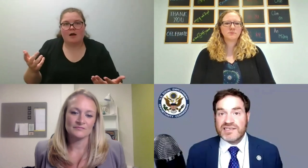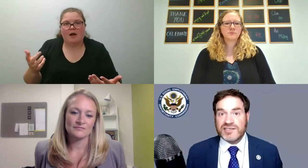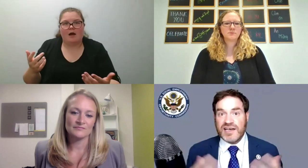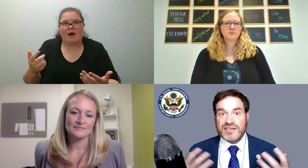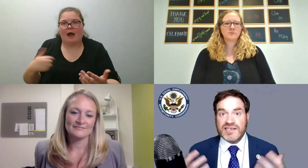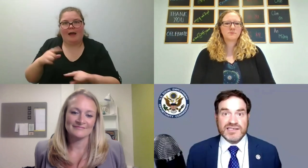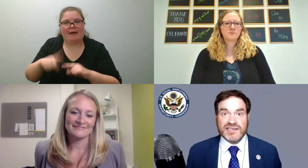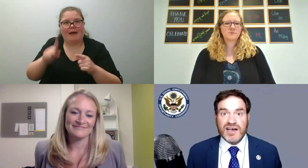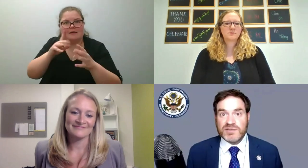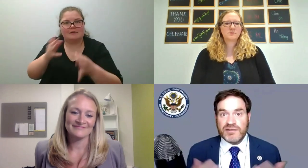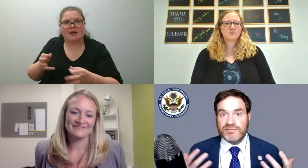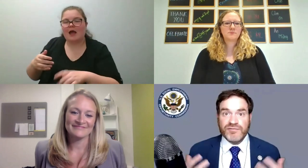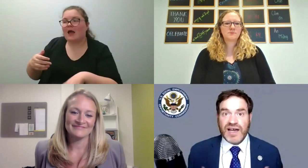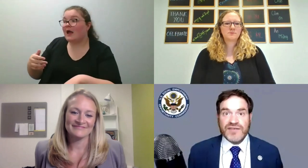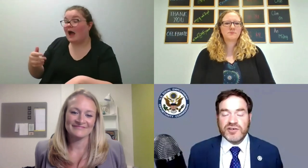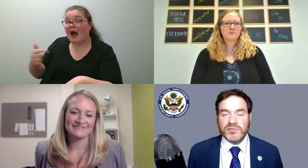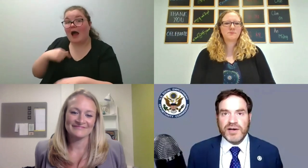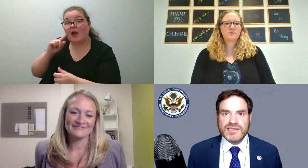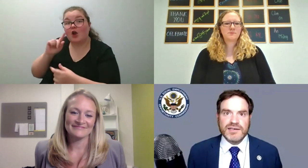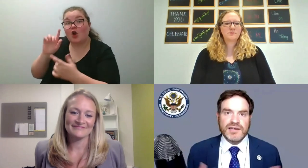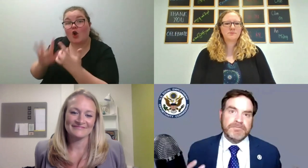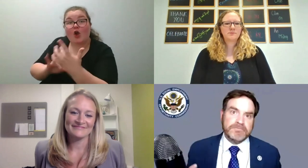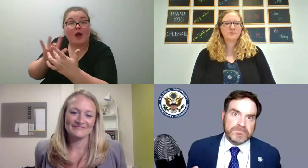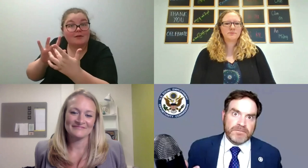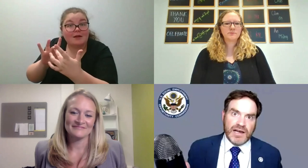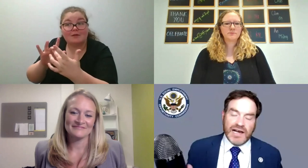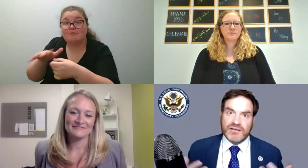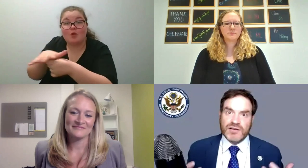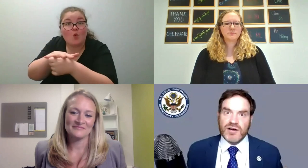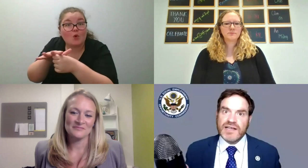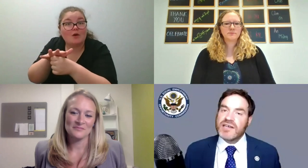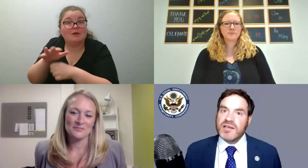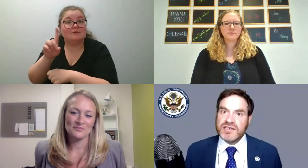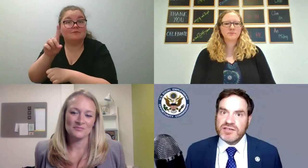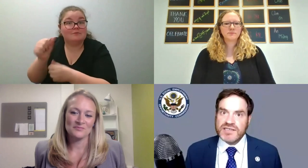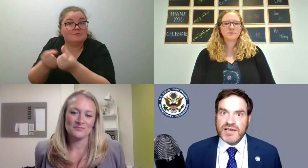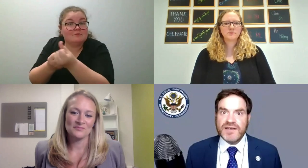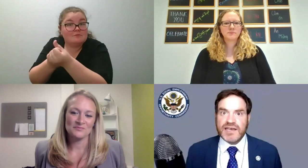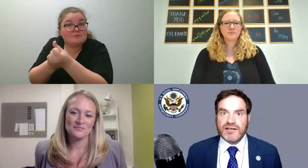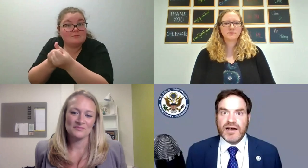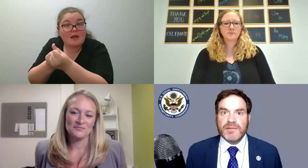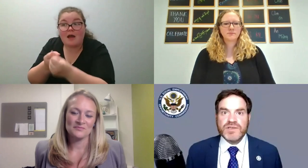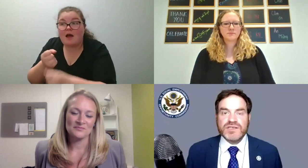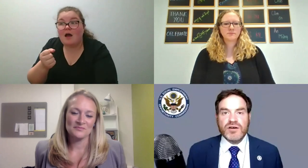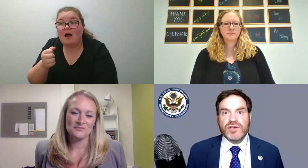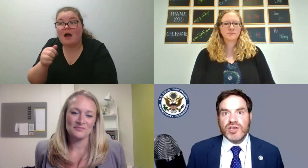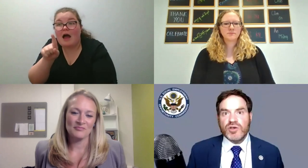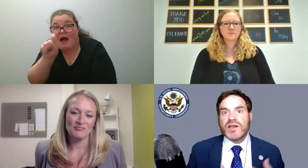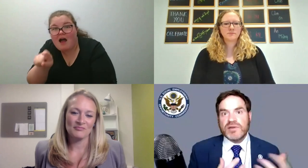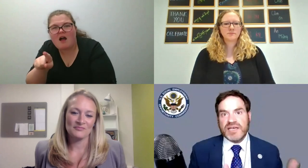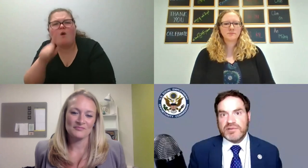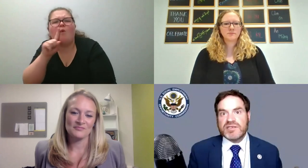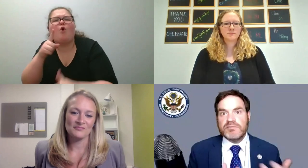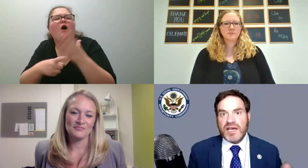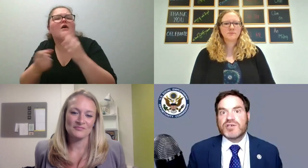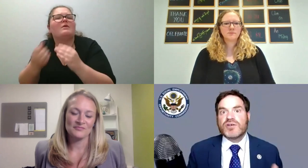And JAN says, "It's about 500 bucks." I don't know if that's going to be too significant or not. So you want to be able to make sure